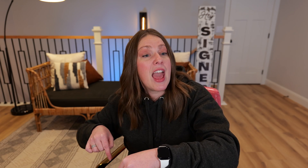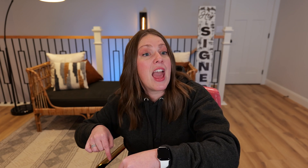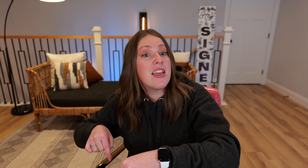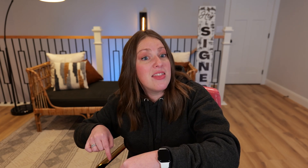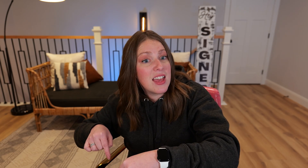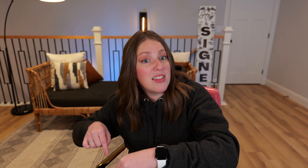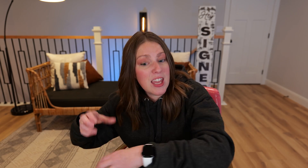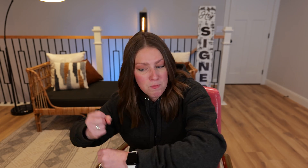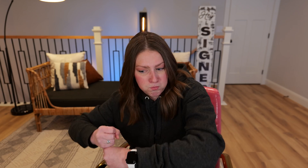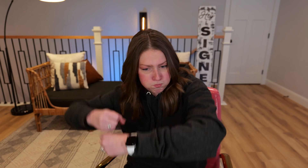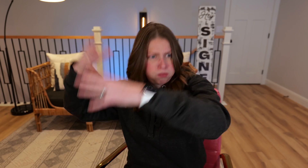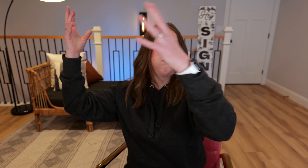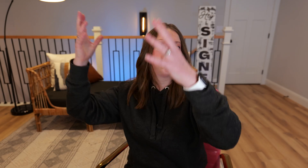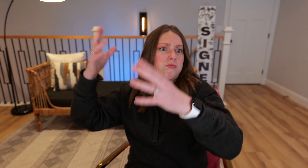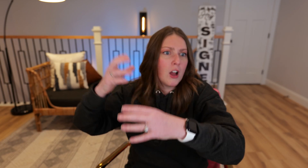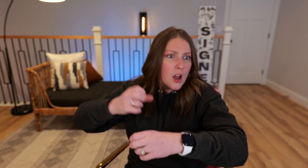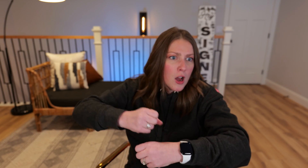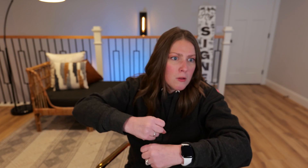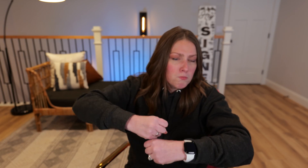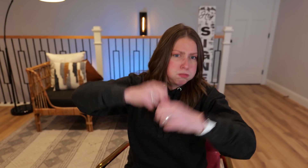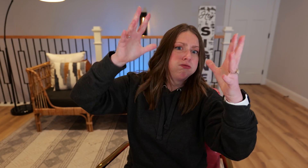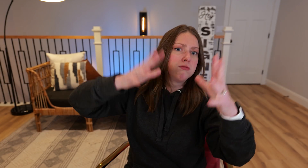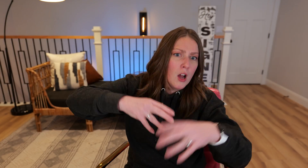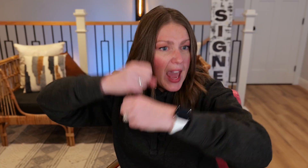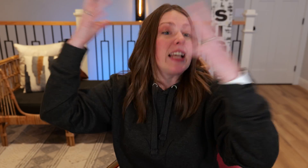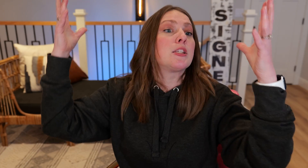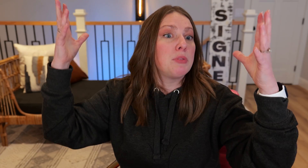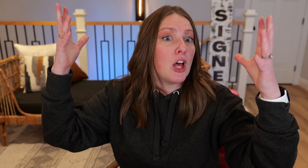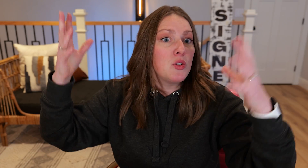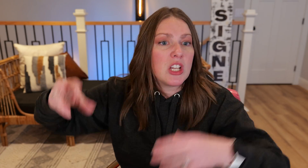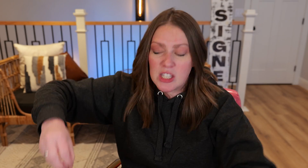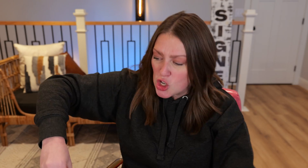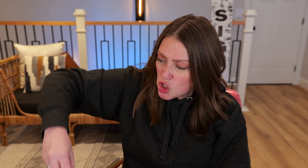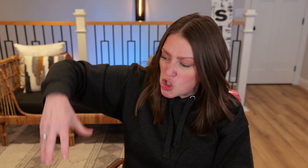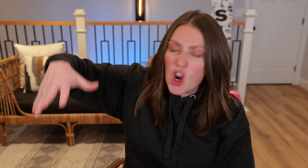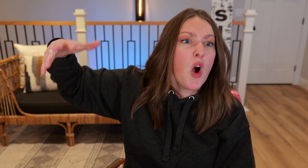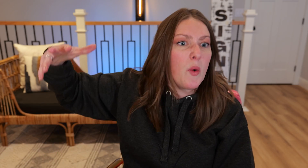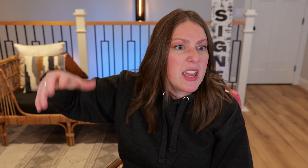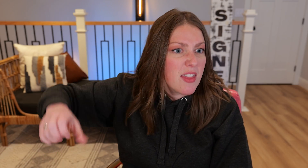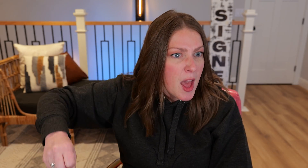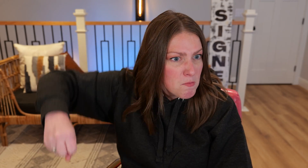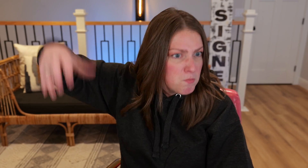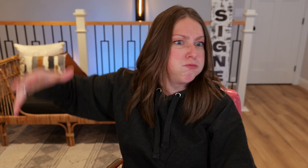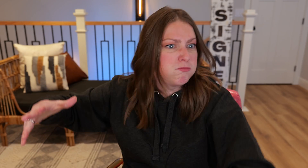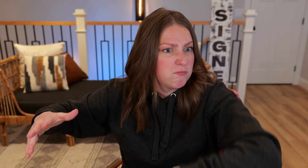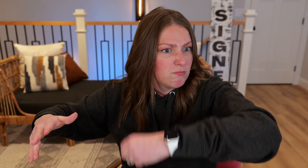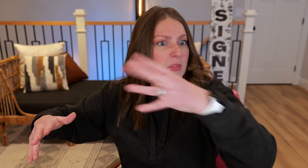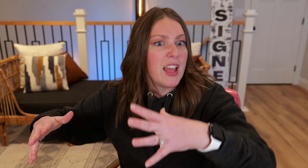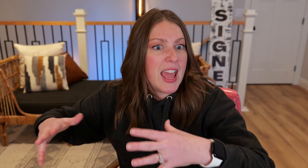And then the explosions showing them